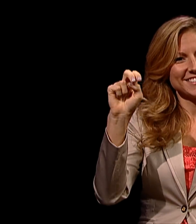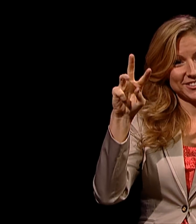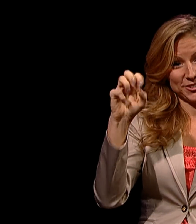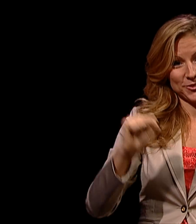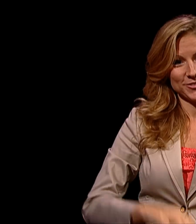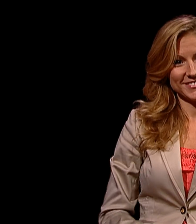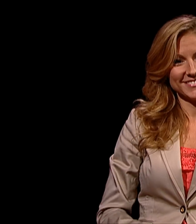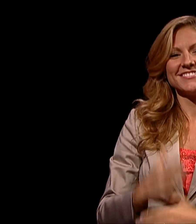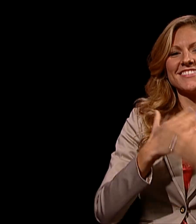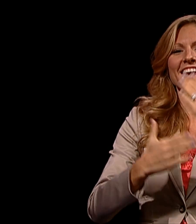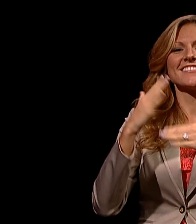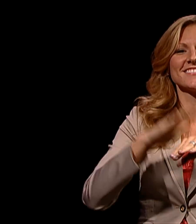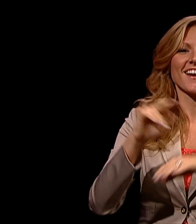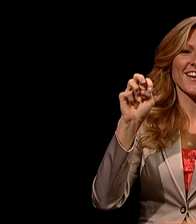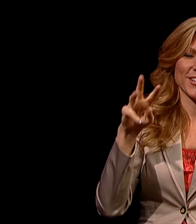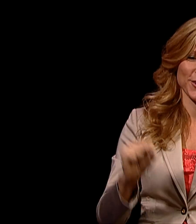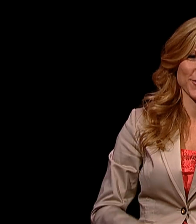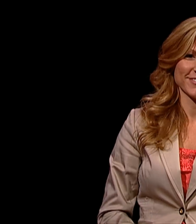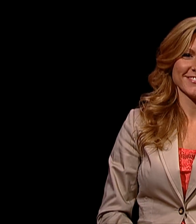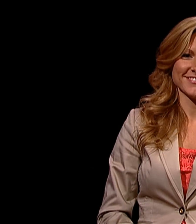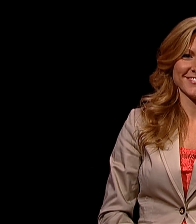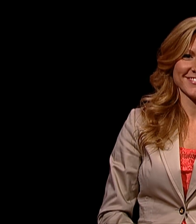You're watching Access News hands on news.